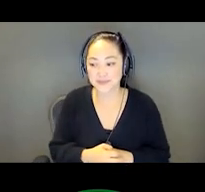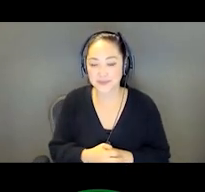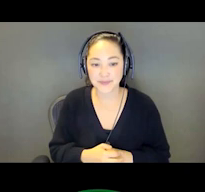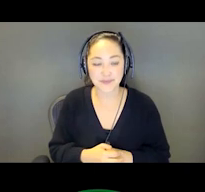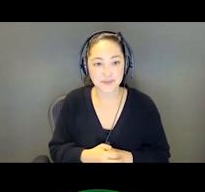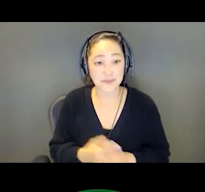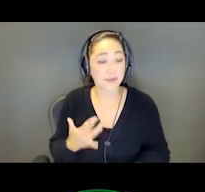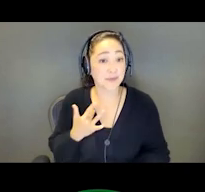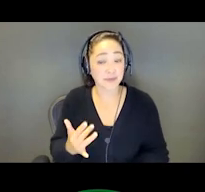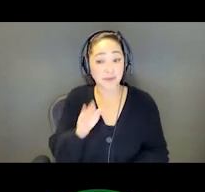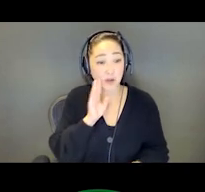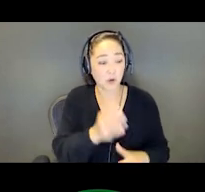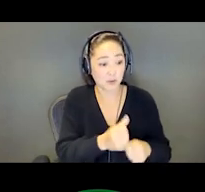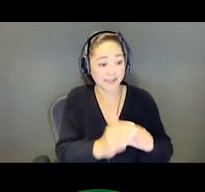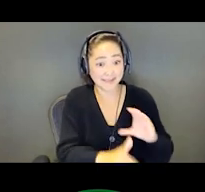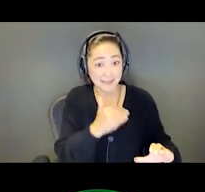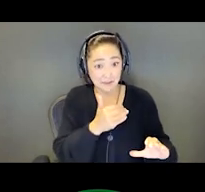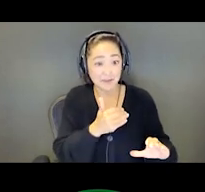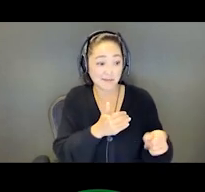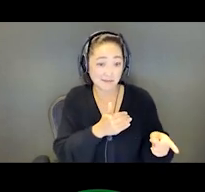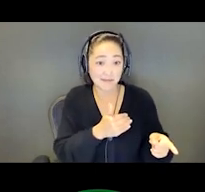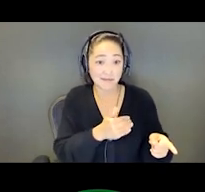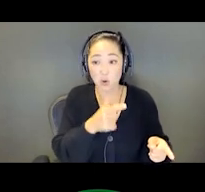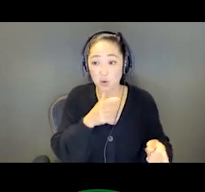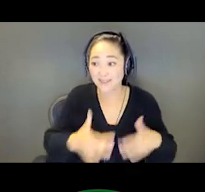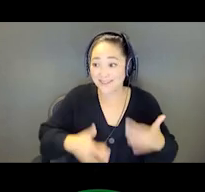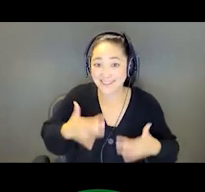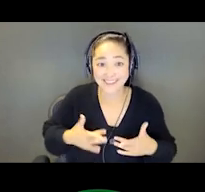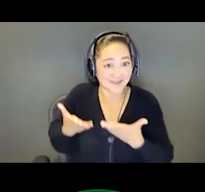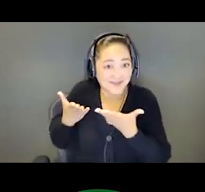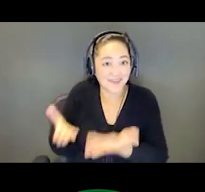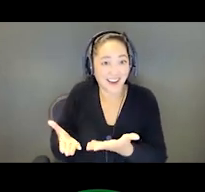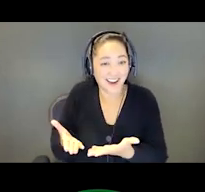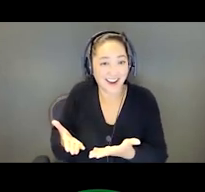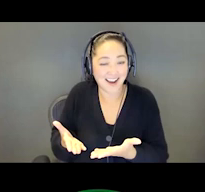A from person from a people that were thrilled to see that word there and sometimes friends